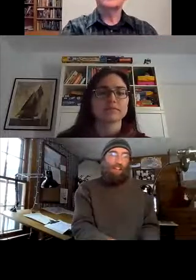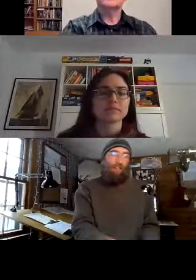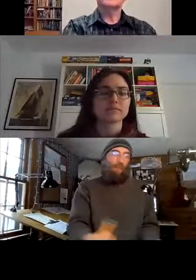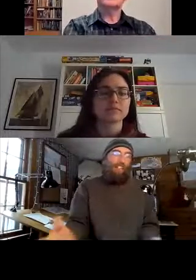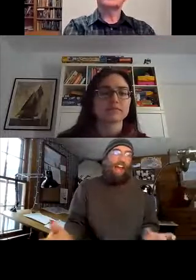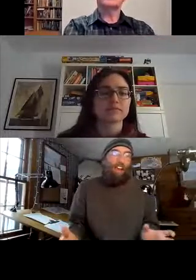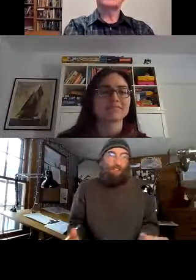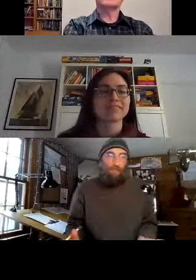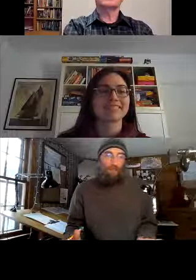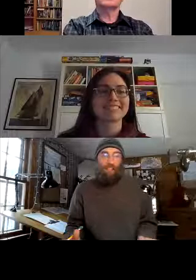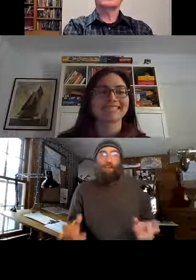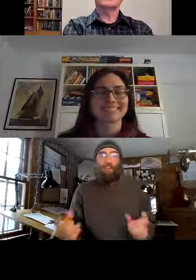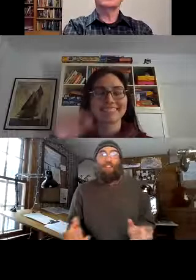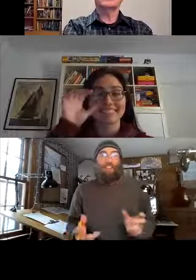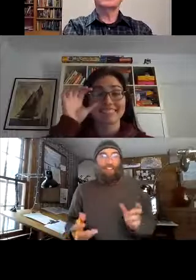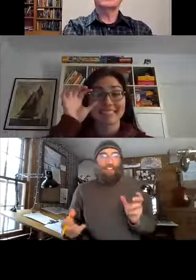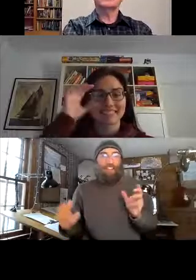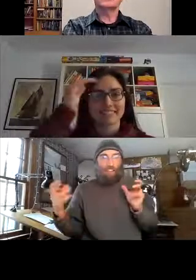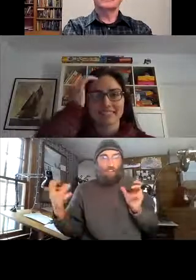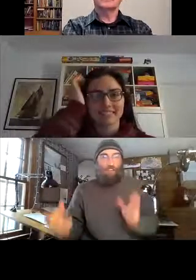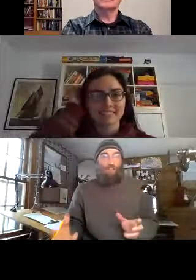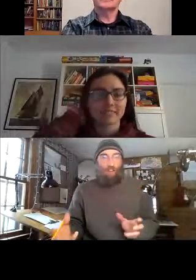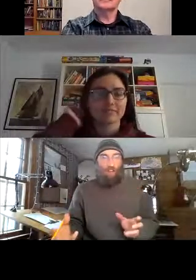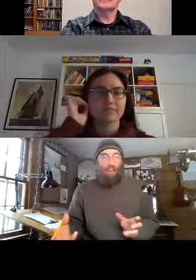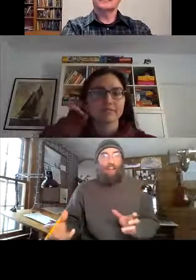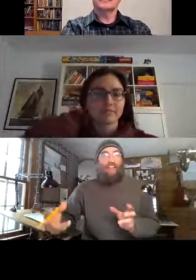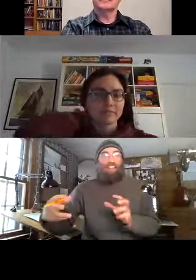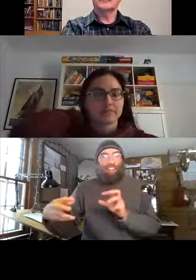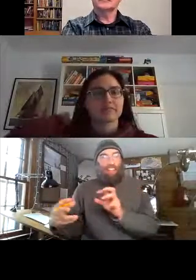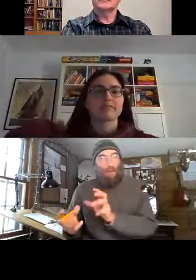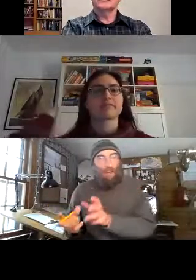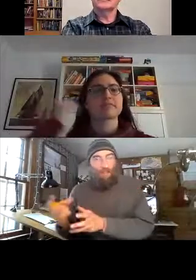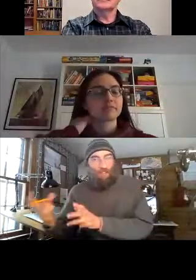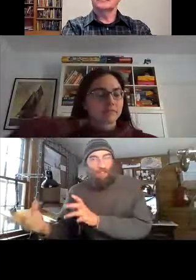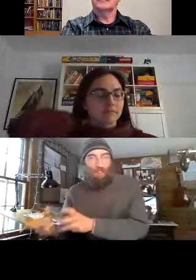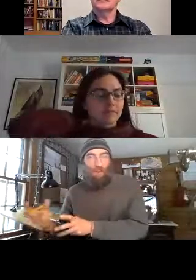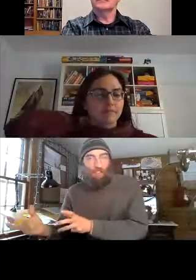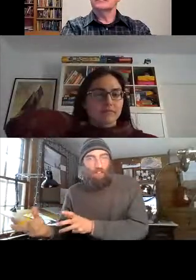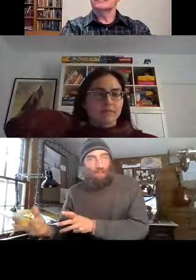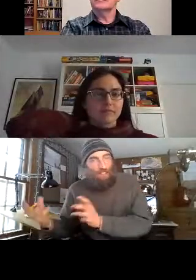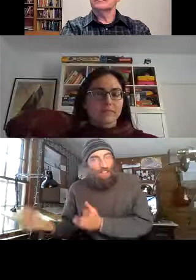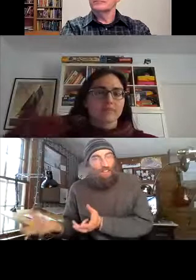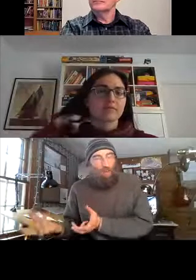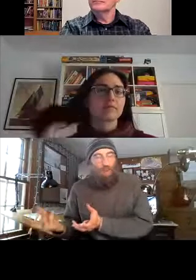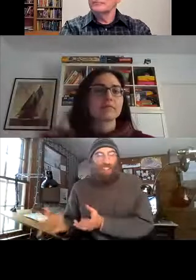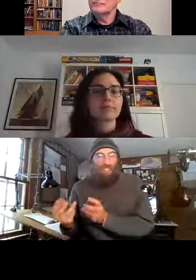or I could draw him as a cat or something. The important thing is to start drawing and see what happens as I draw his story, and see if it works,